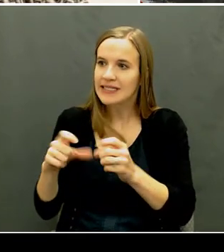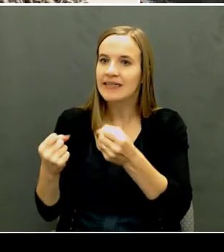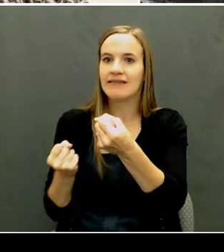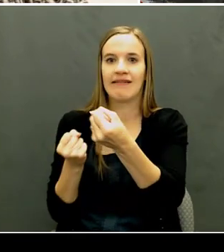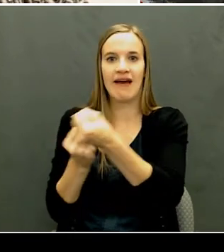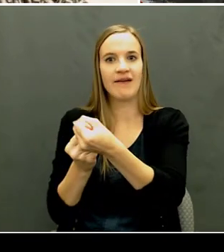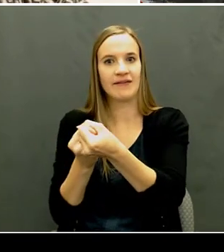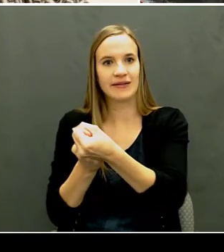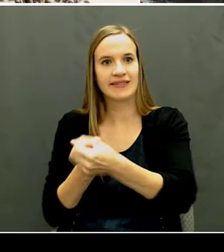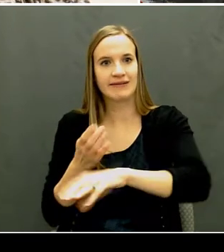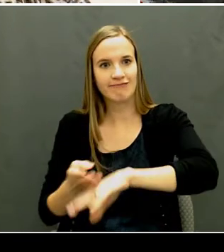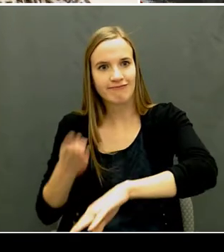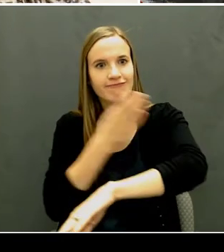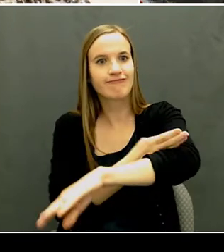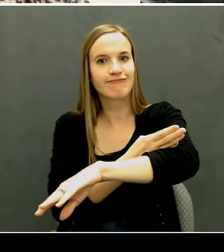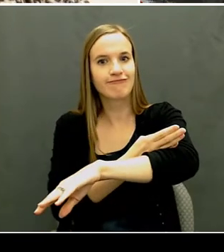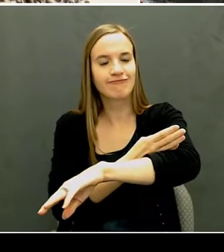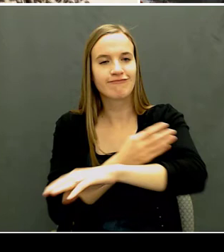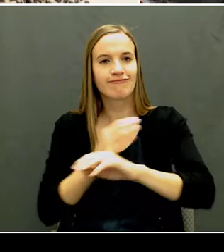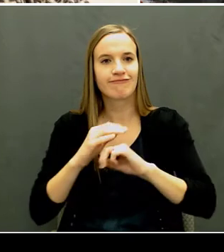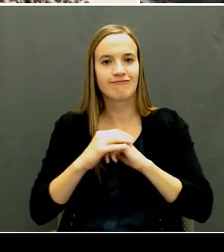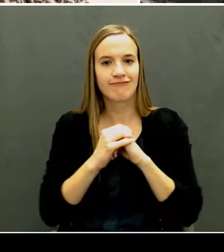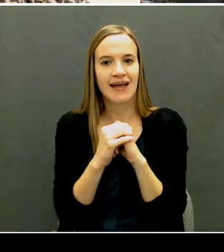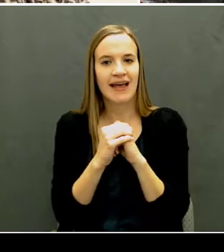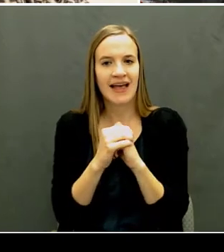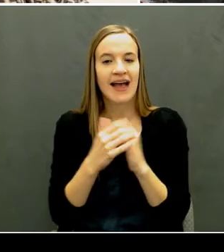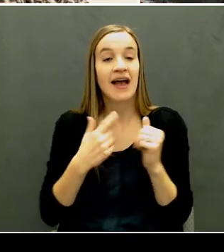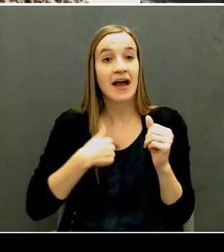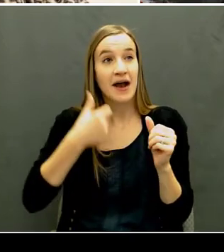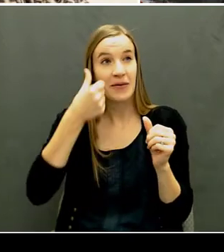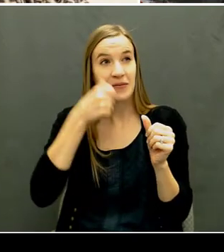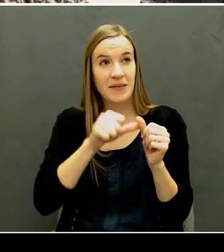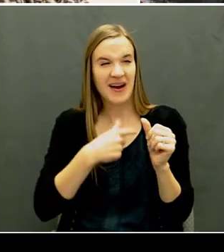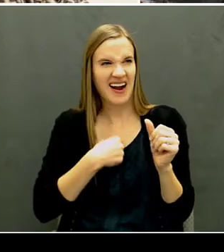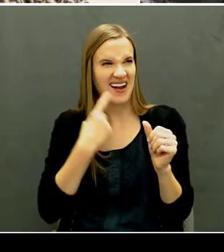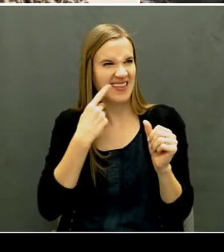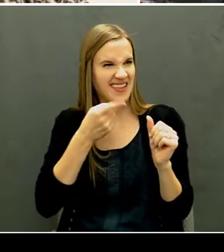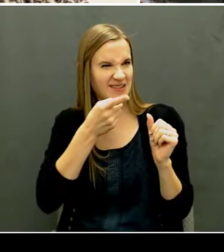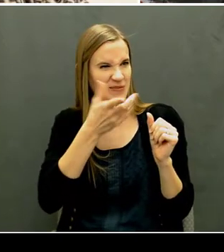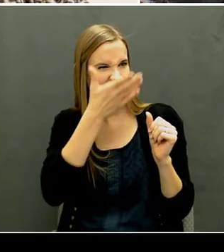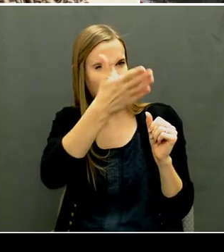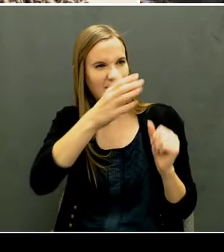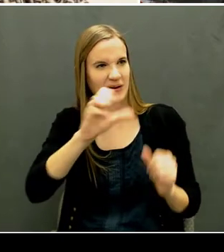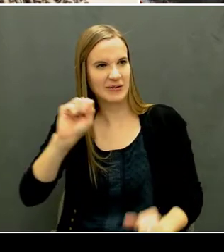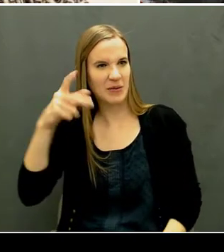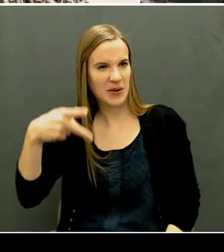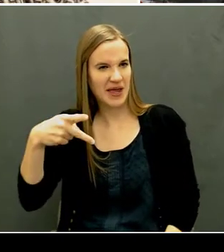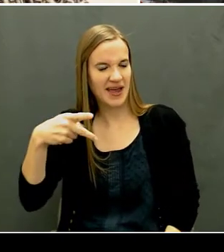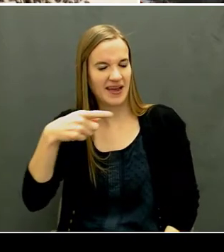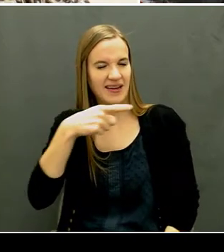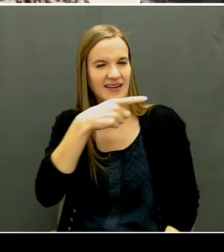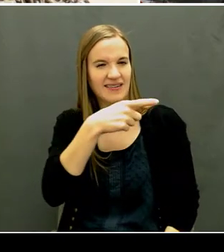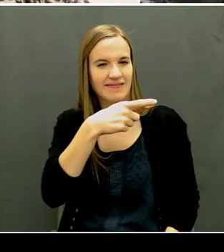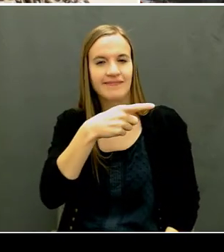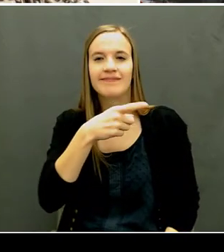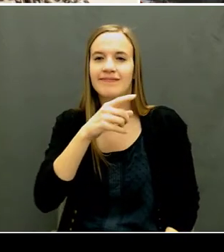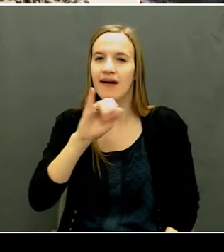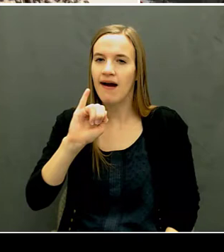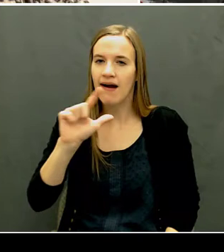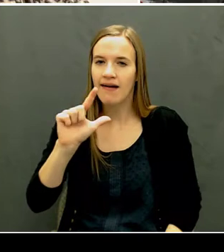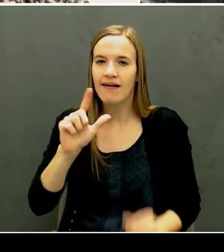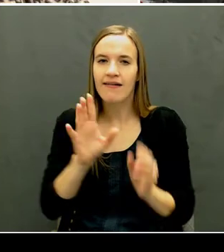make gains in. And I remember, I think you were up there and at a an lL conference, and about 8:30 in